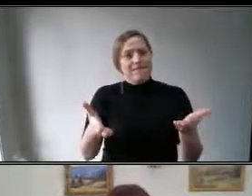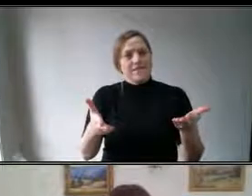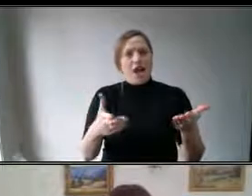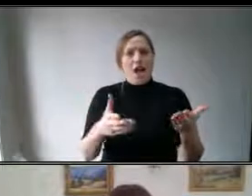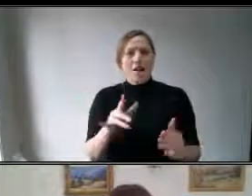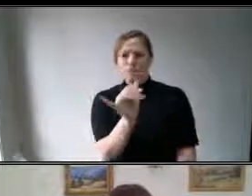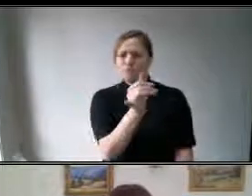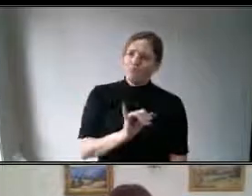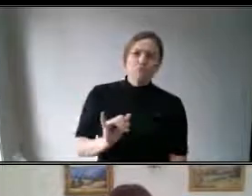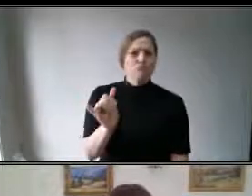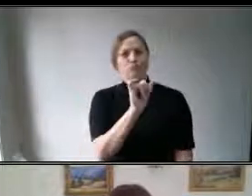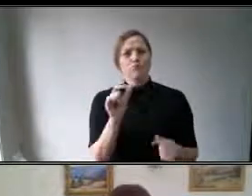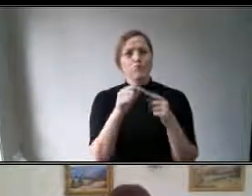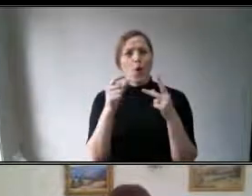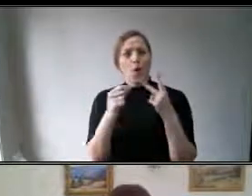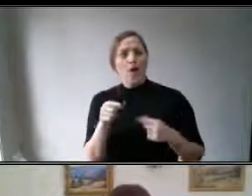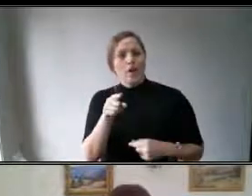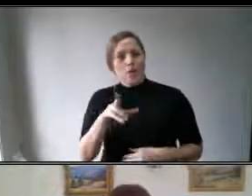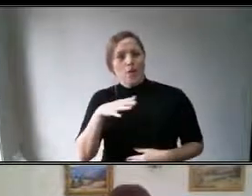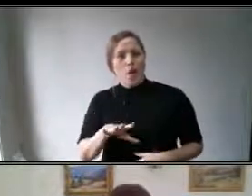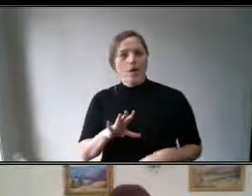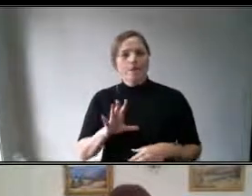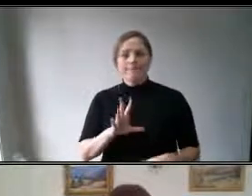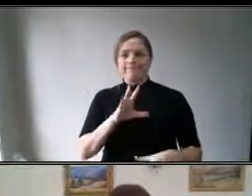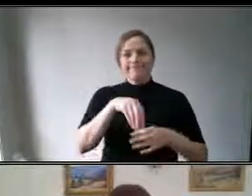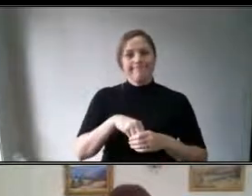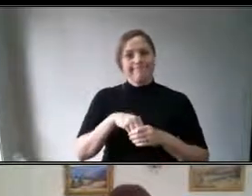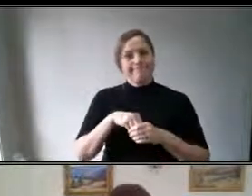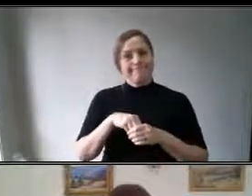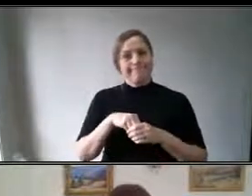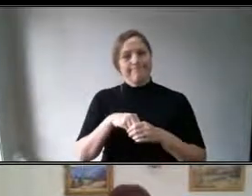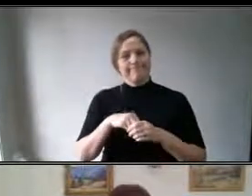of different organizations that they could have um have their intern experience with